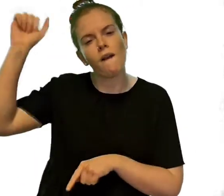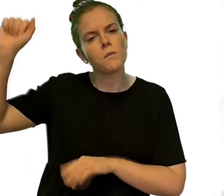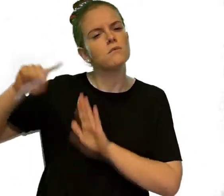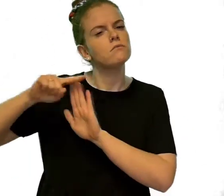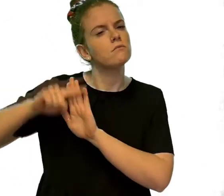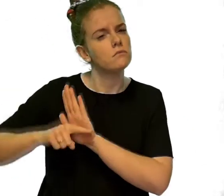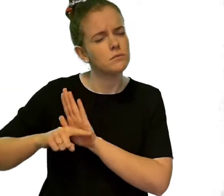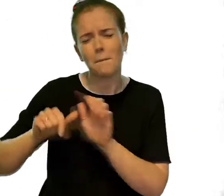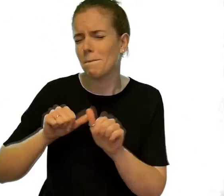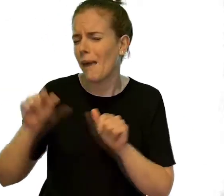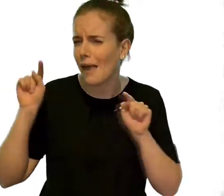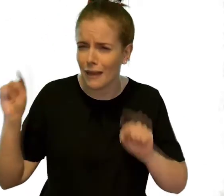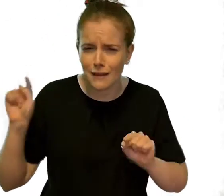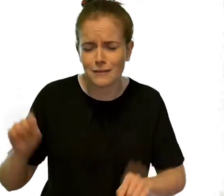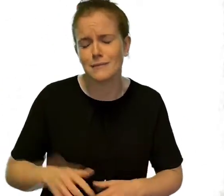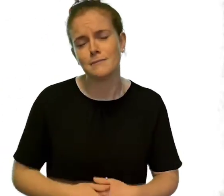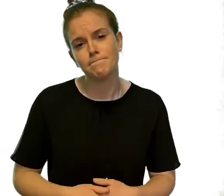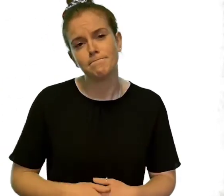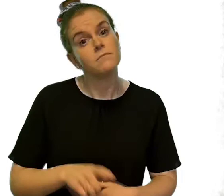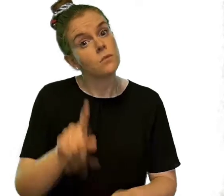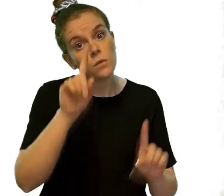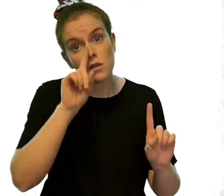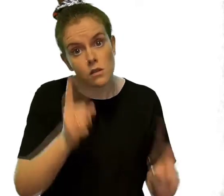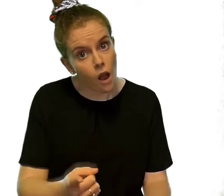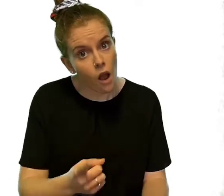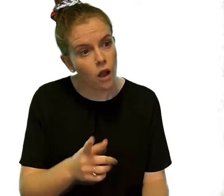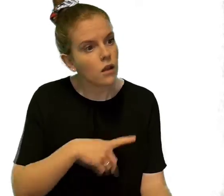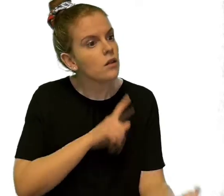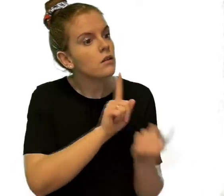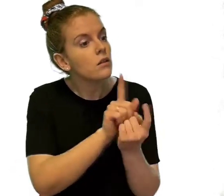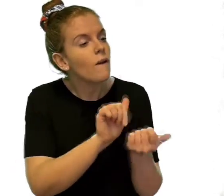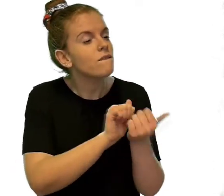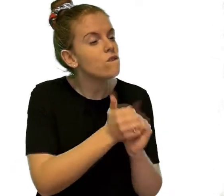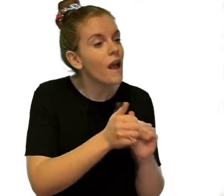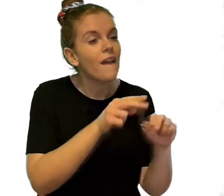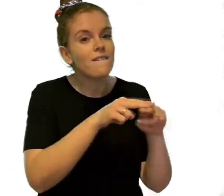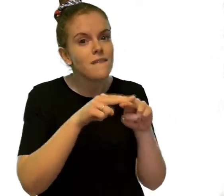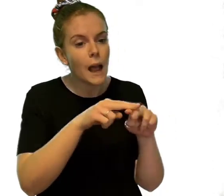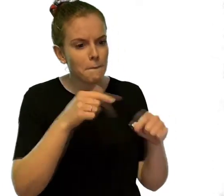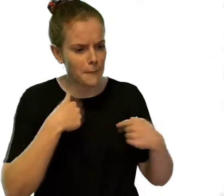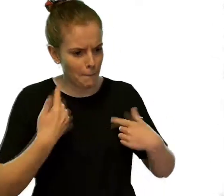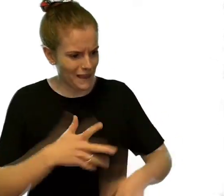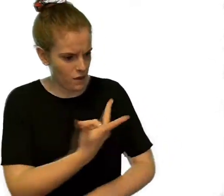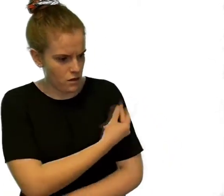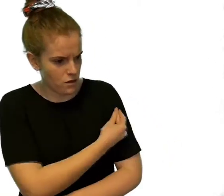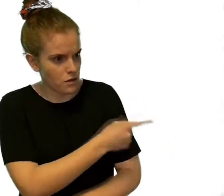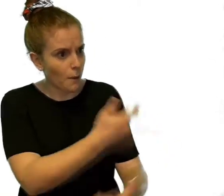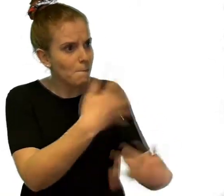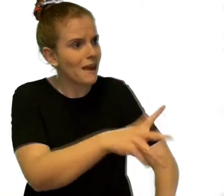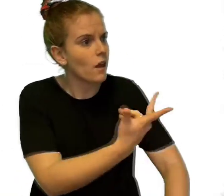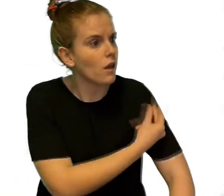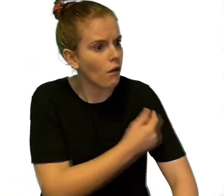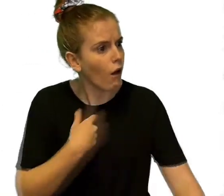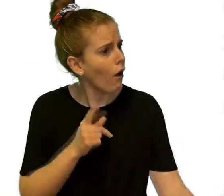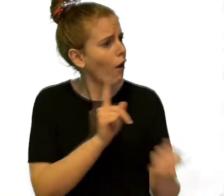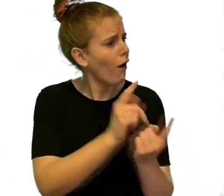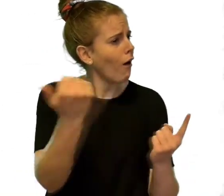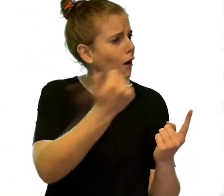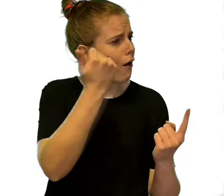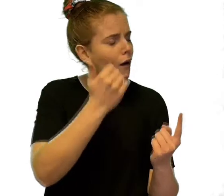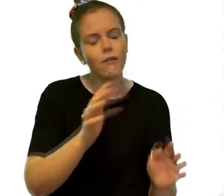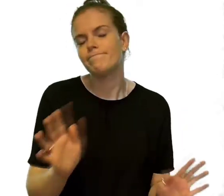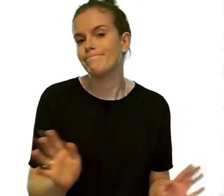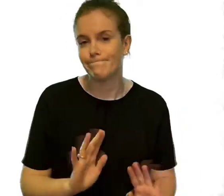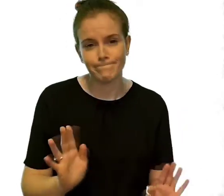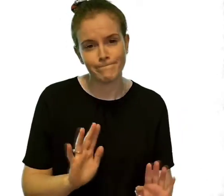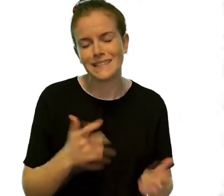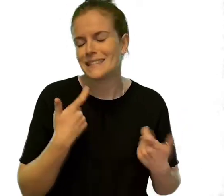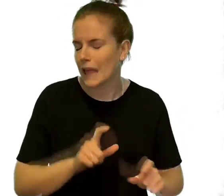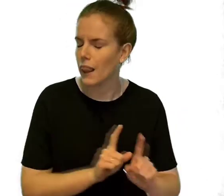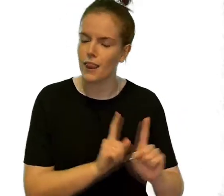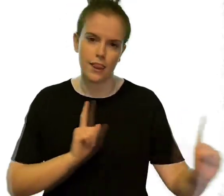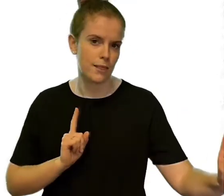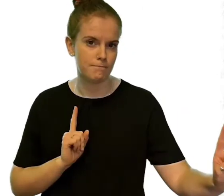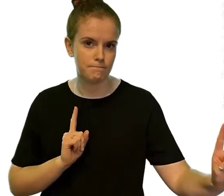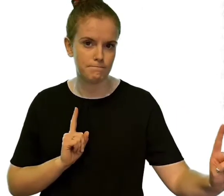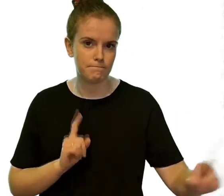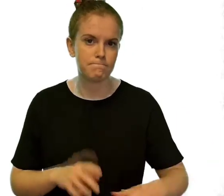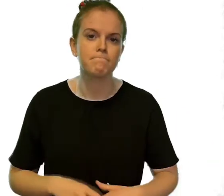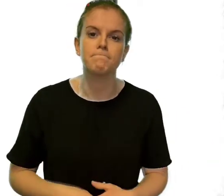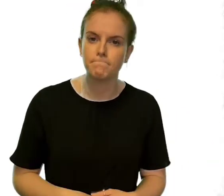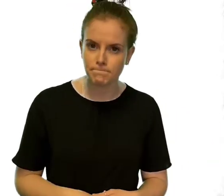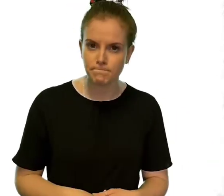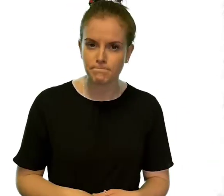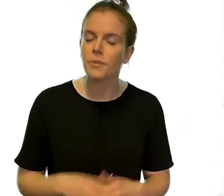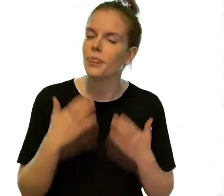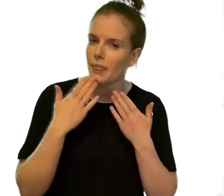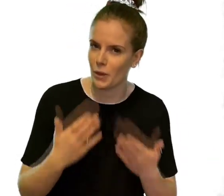You cannot meet your friends or family yet, even if you’ve both had the vaccine.